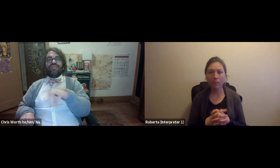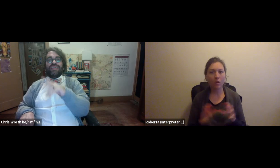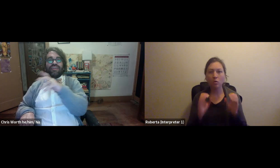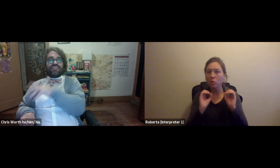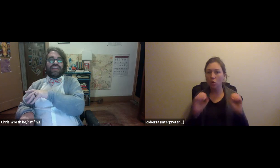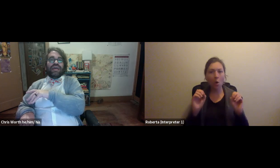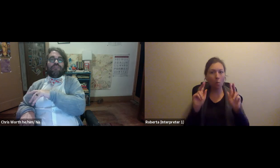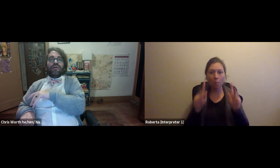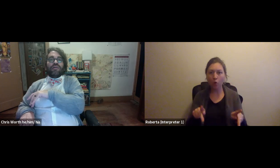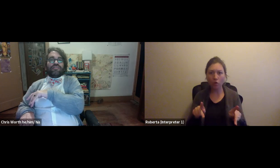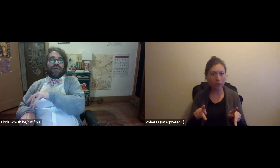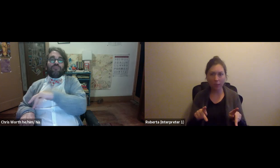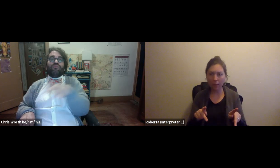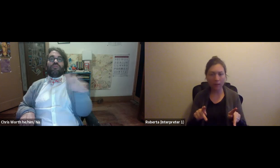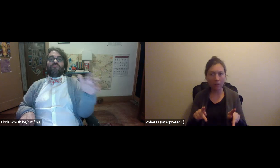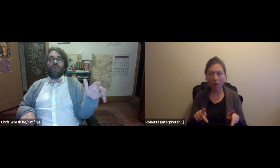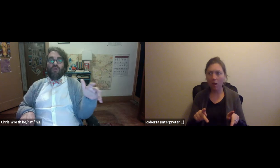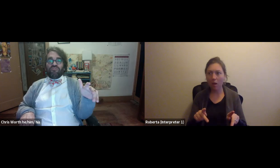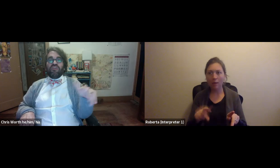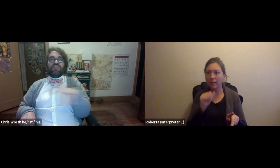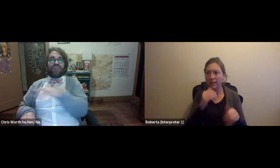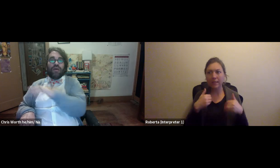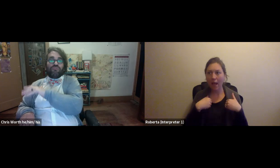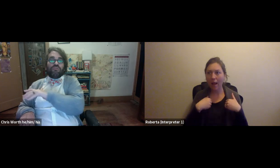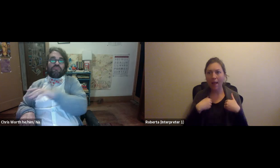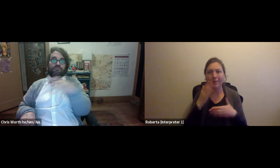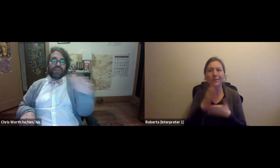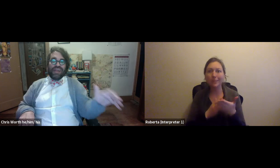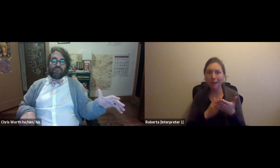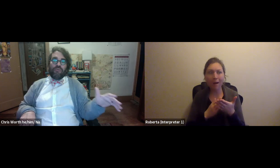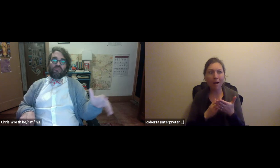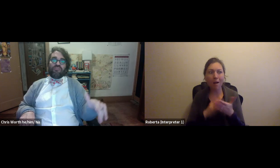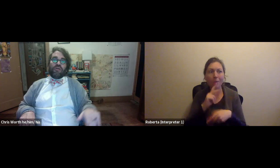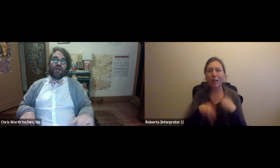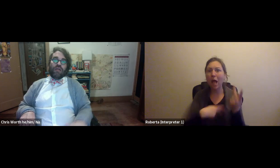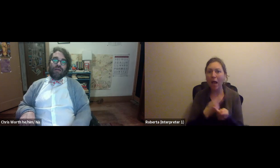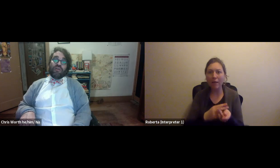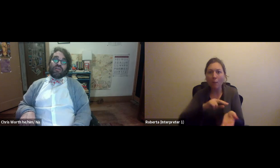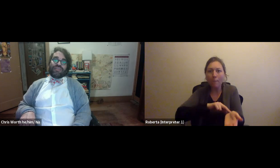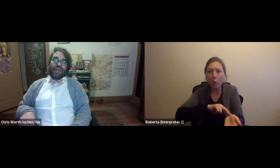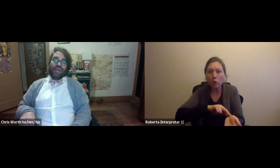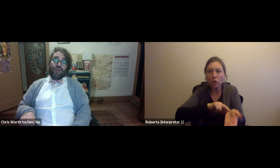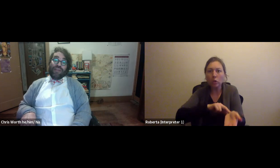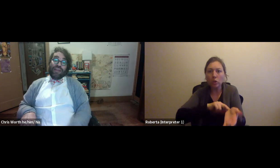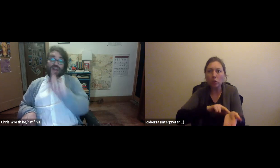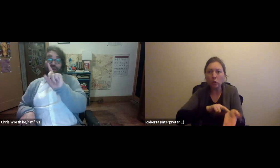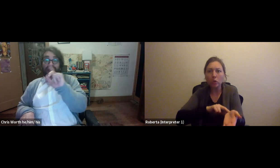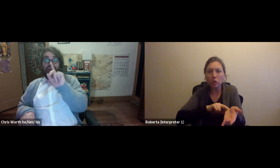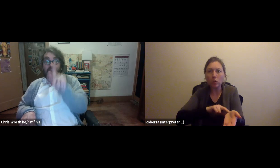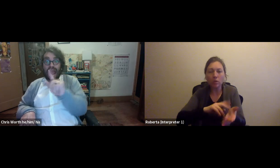that doesn't have some sort of pulse, some sort of creative pulse around sexuality and gender. And,